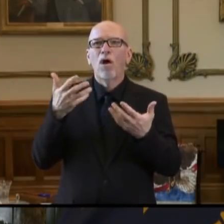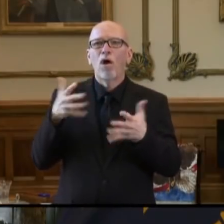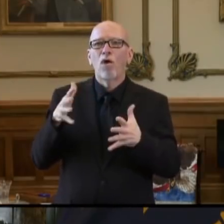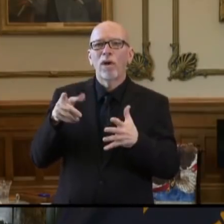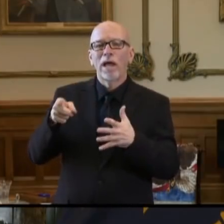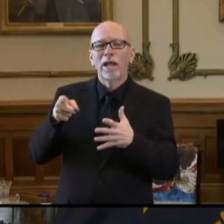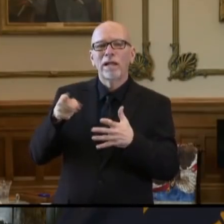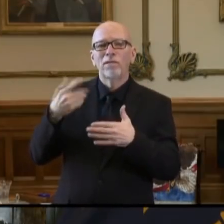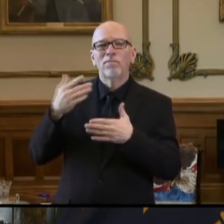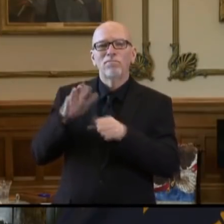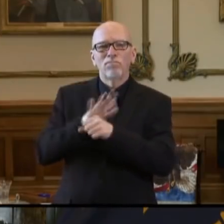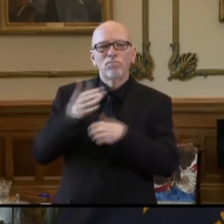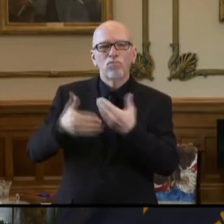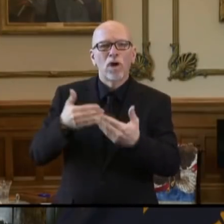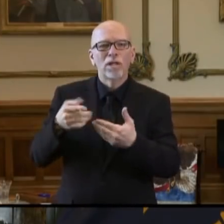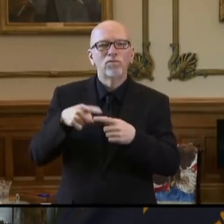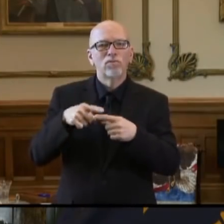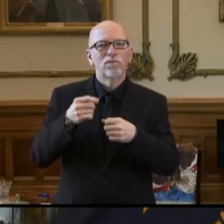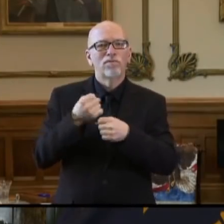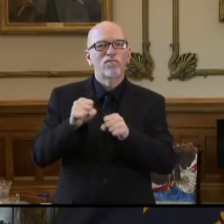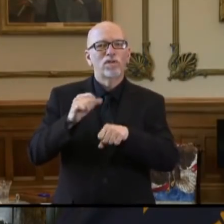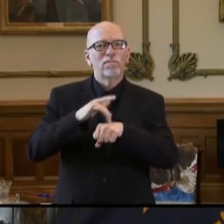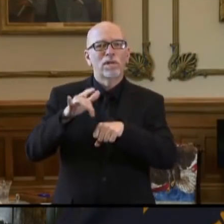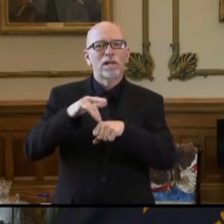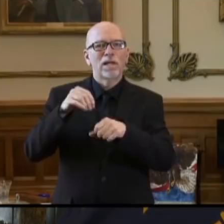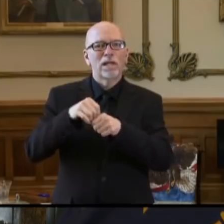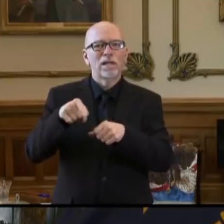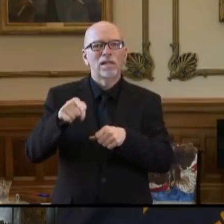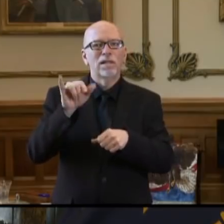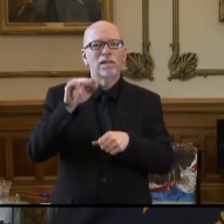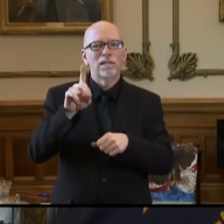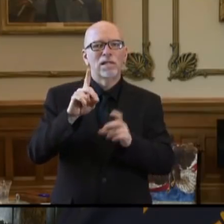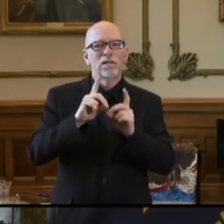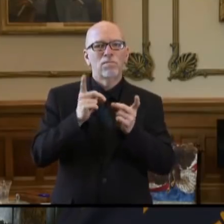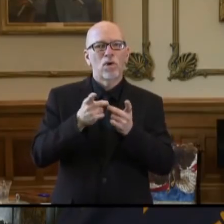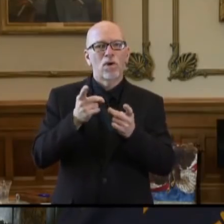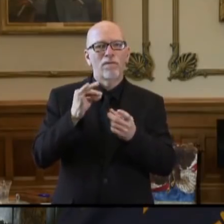INCLUDING THEIR BAILES AND FOLKS ARE GETTING DO NOT WHO MAY NOT HAVE BEEN ALREADY